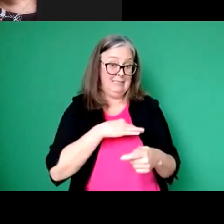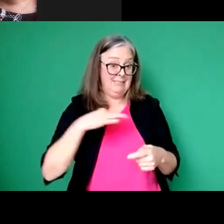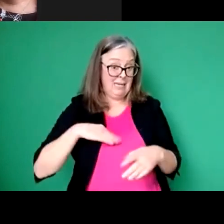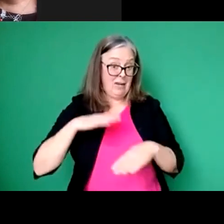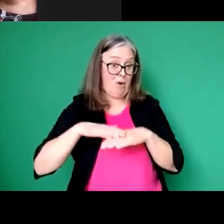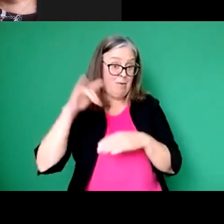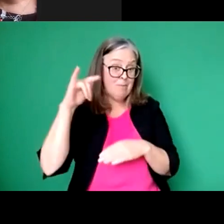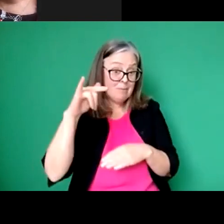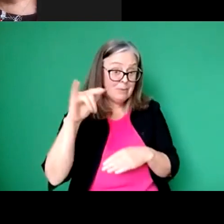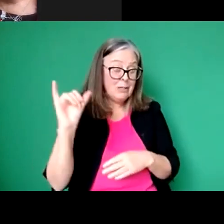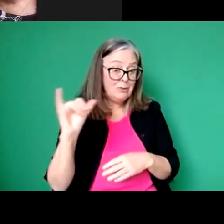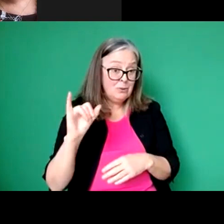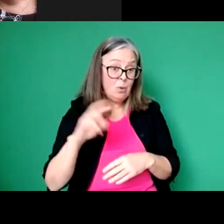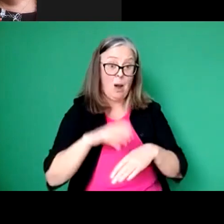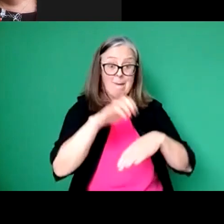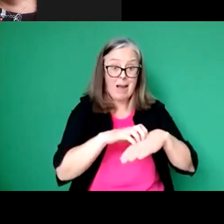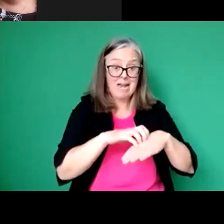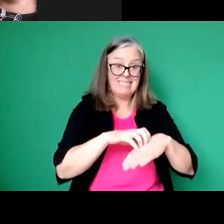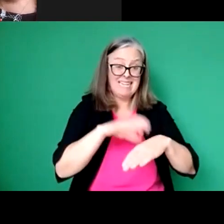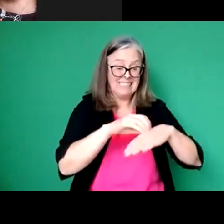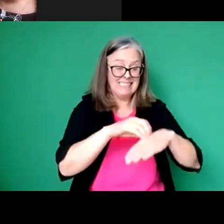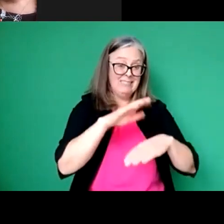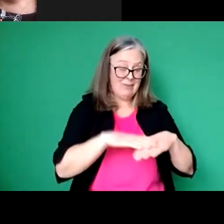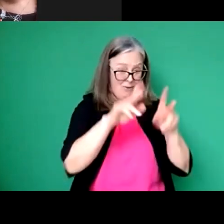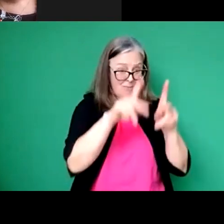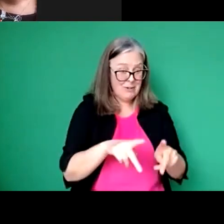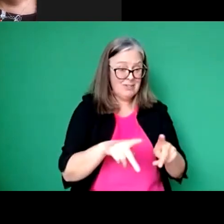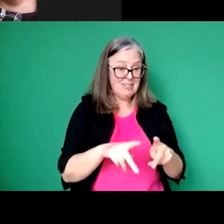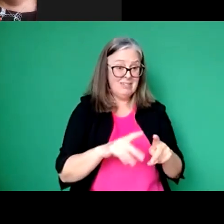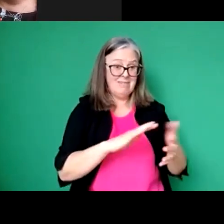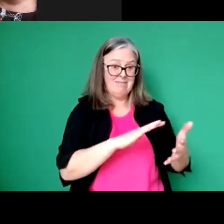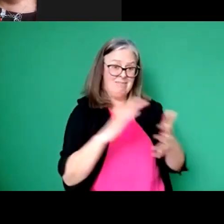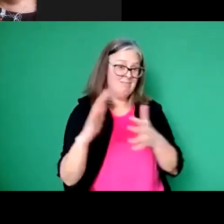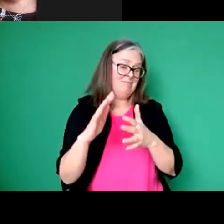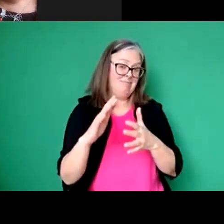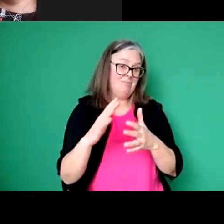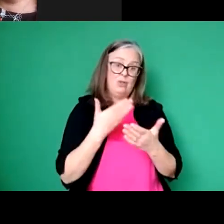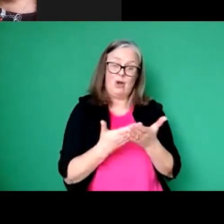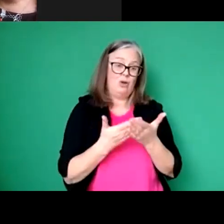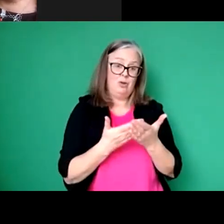or biting other passengers um and disrupting service so and and is that the animal's fault